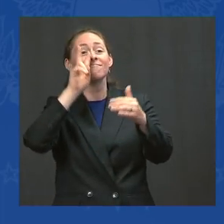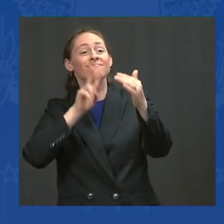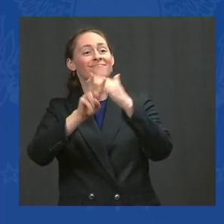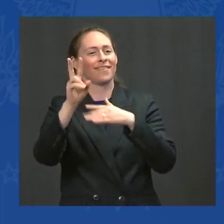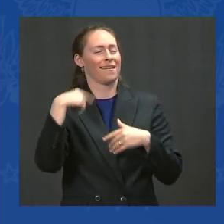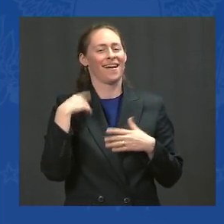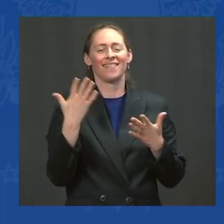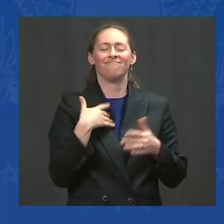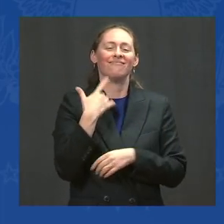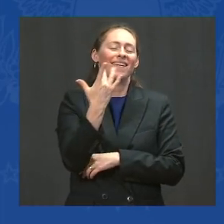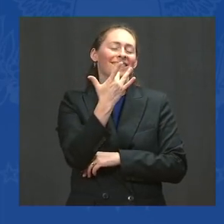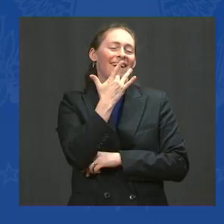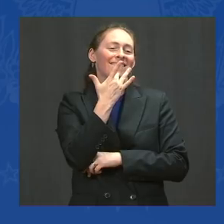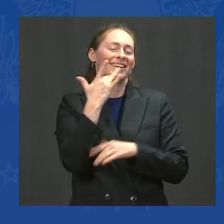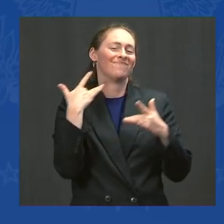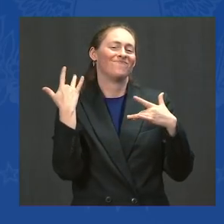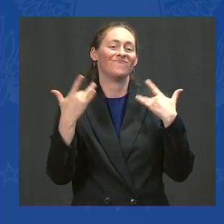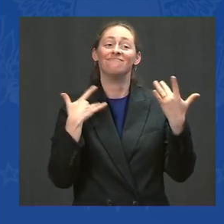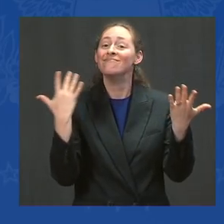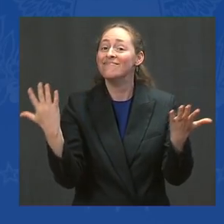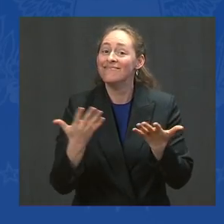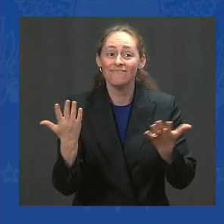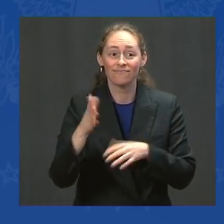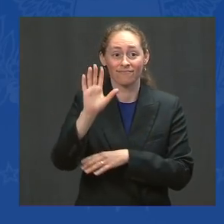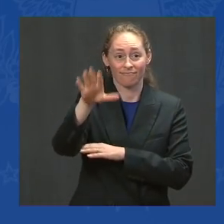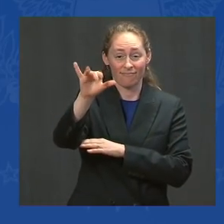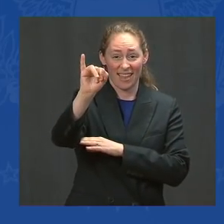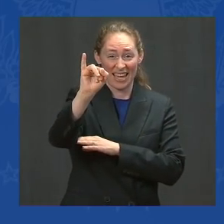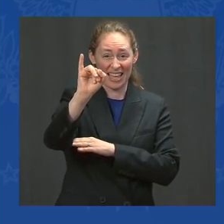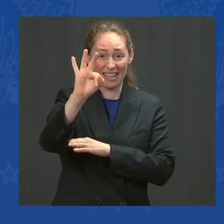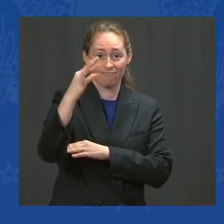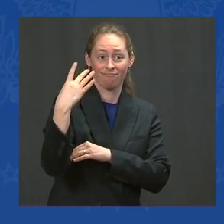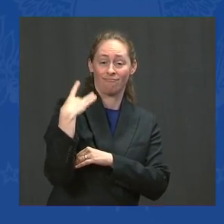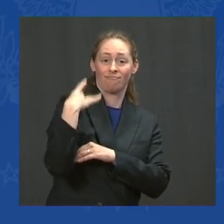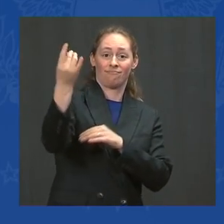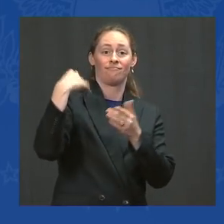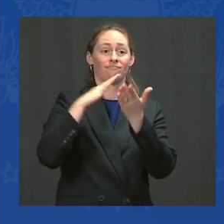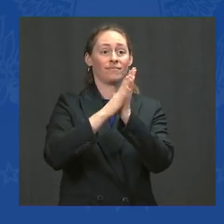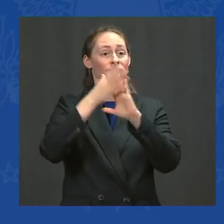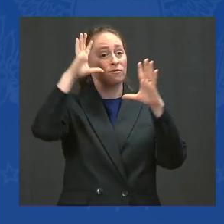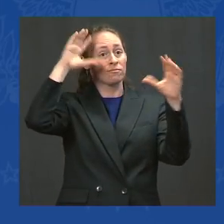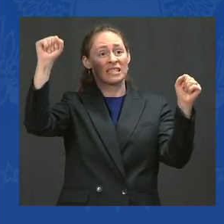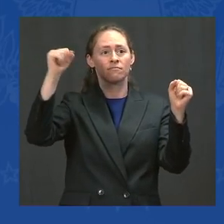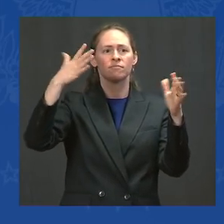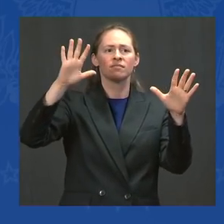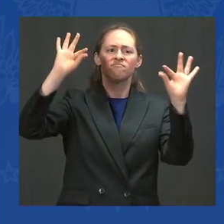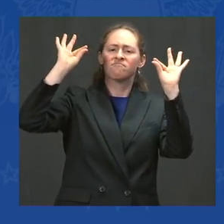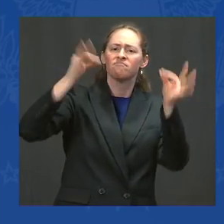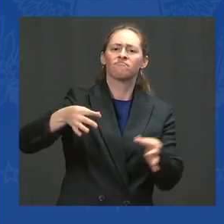is that if I got elected, I'd bring the end to capitalism. I never understood that one,